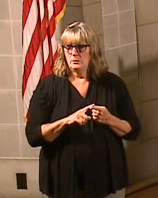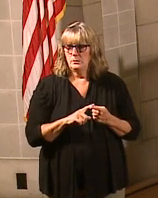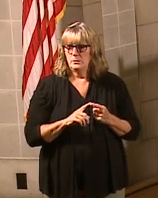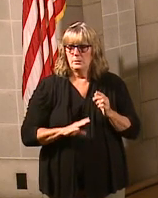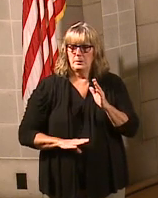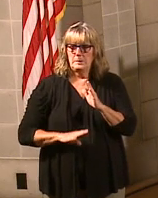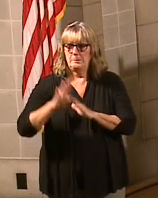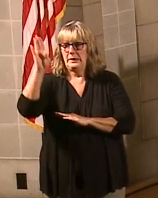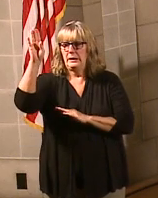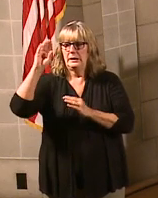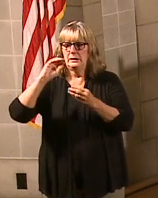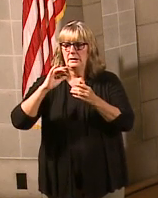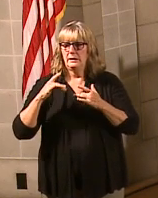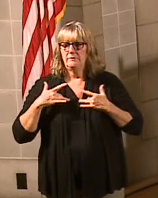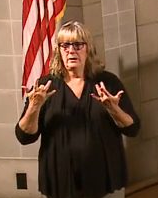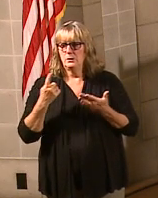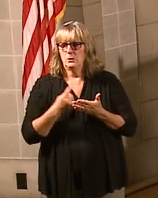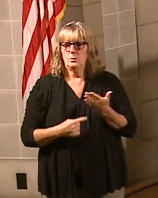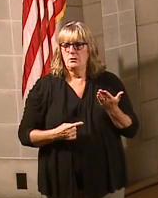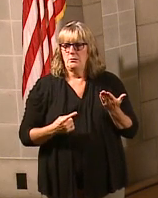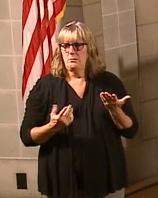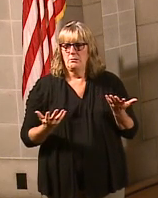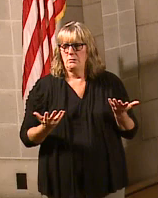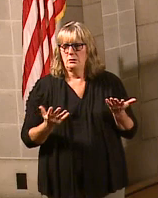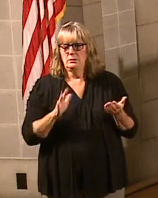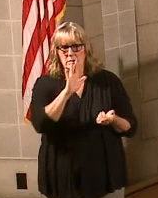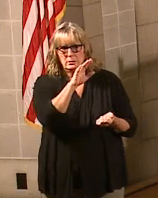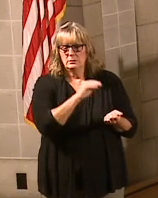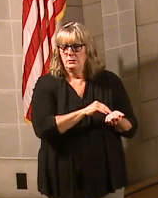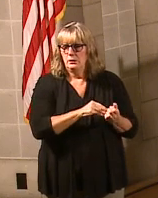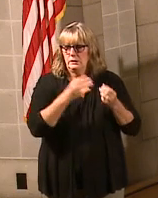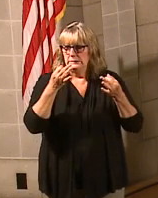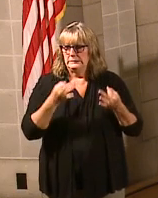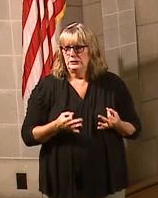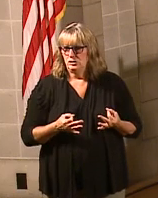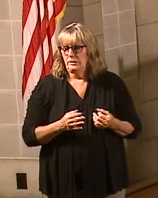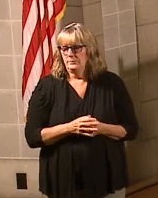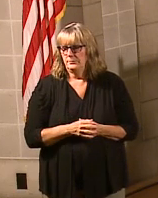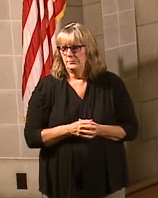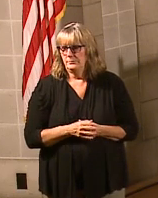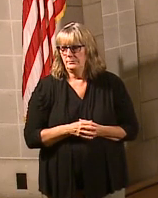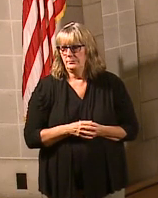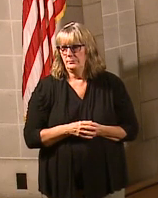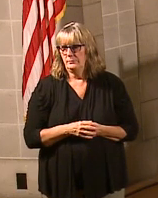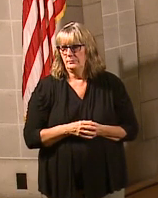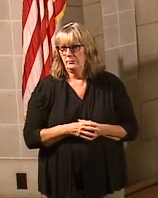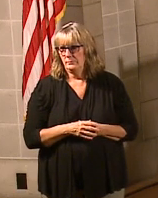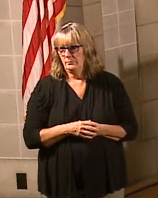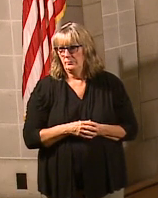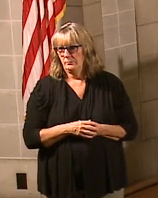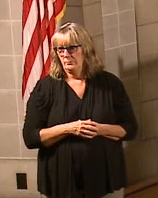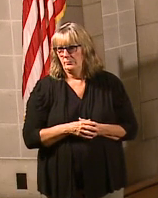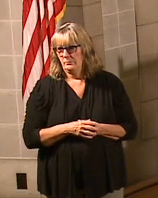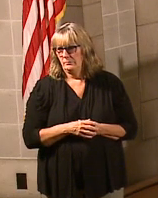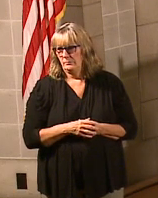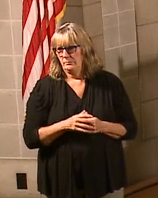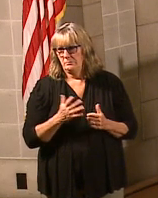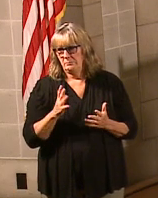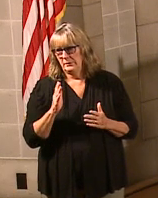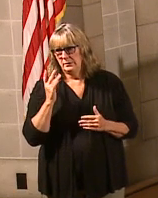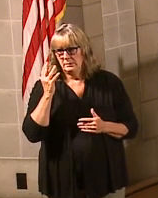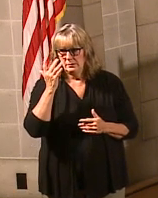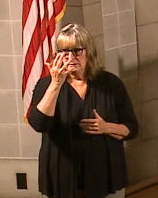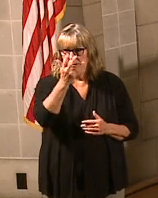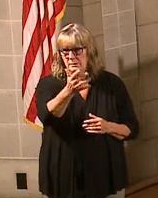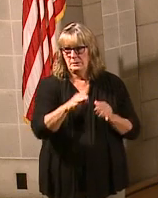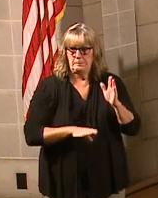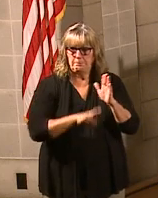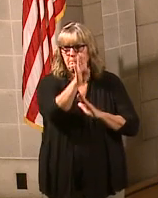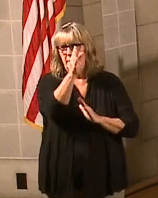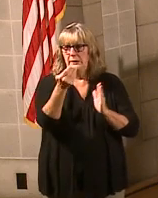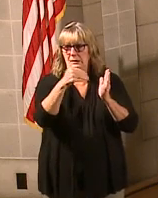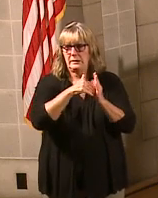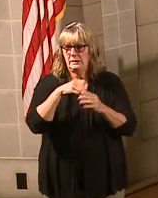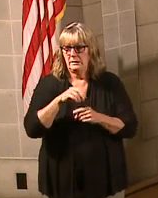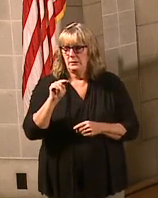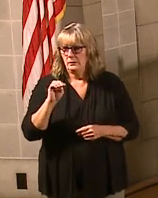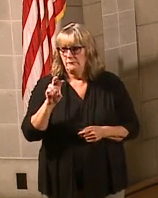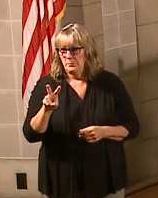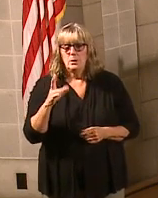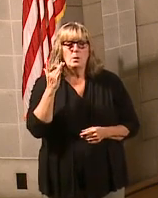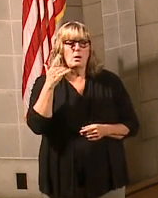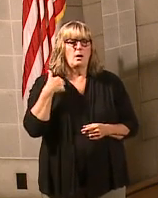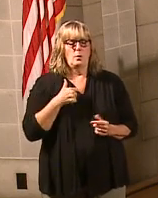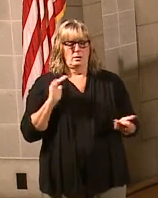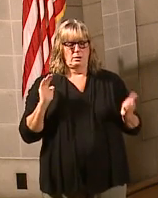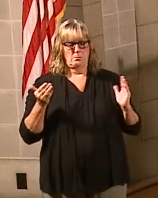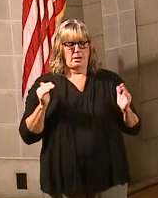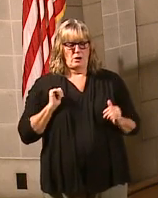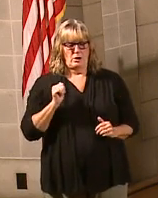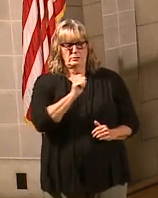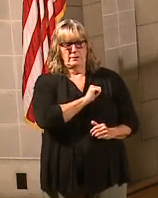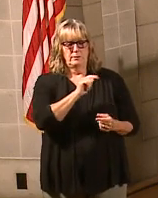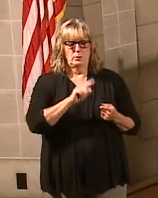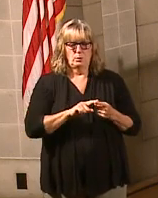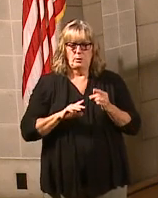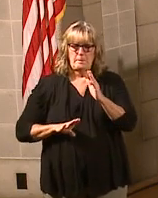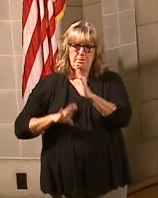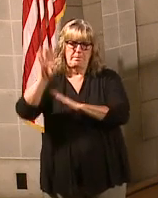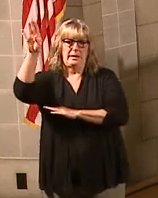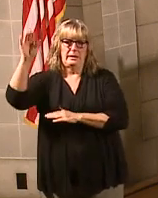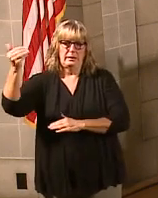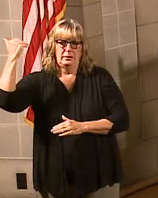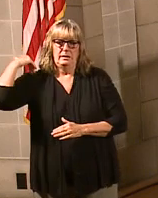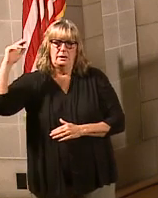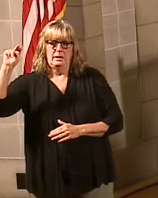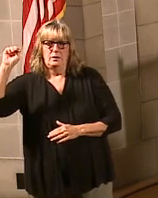A COUPLE MORE QUESTIONS.